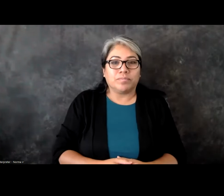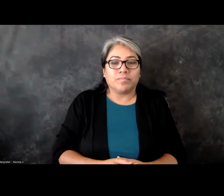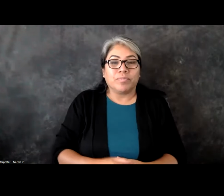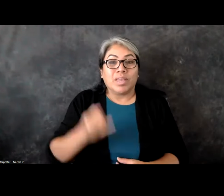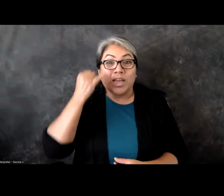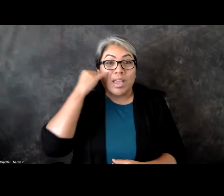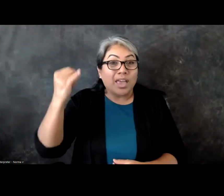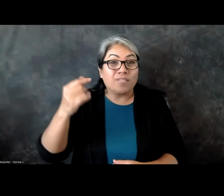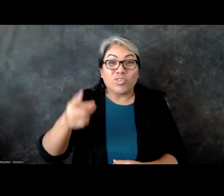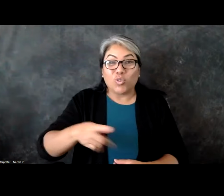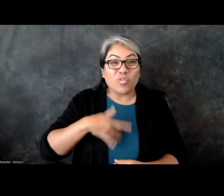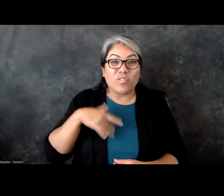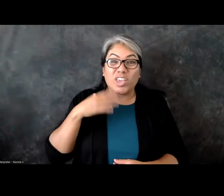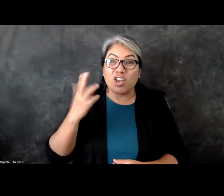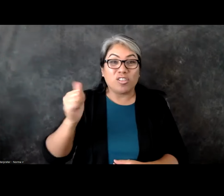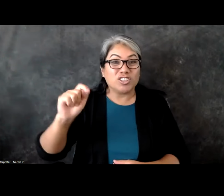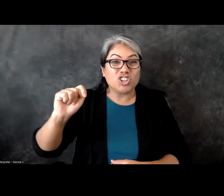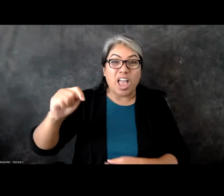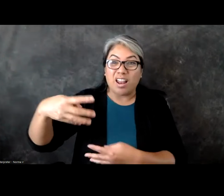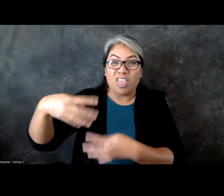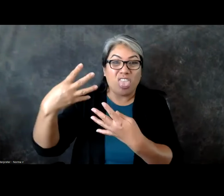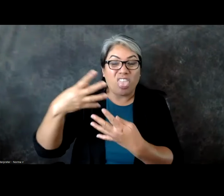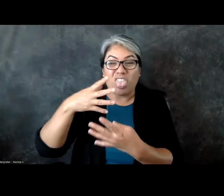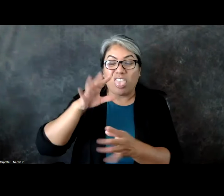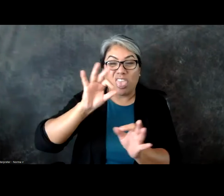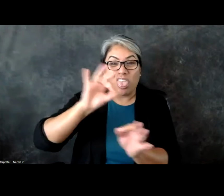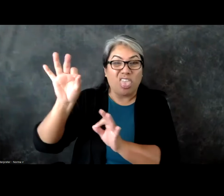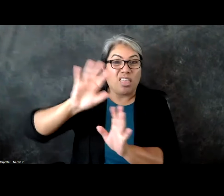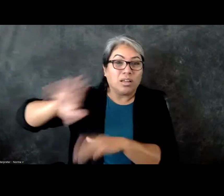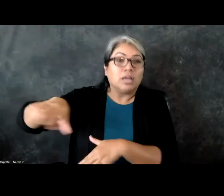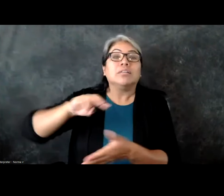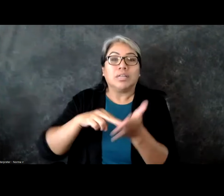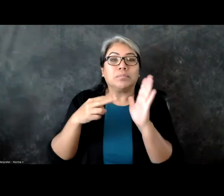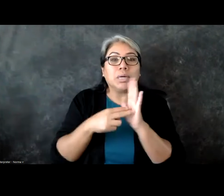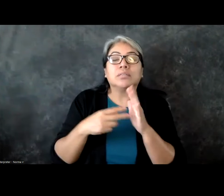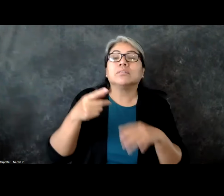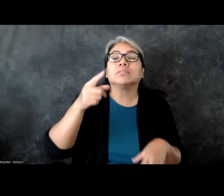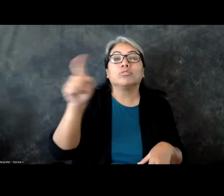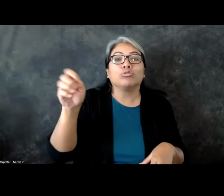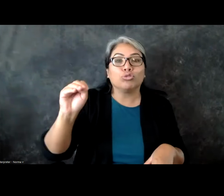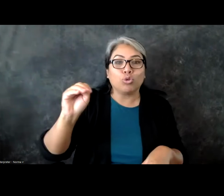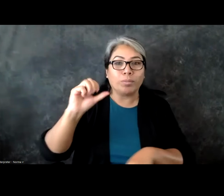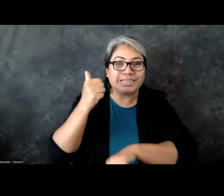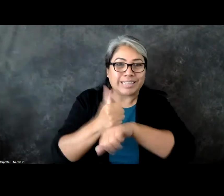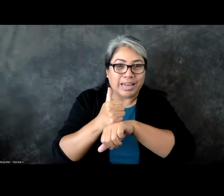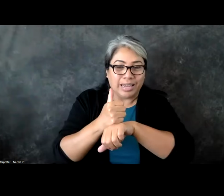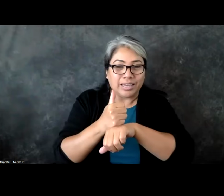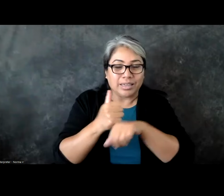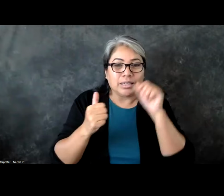out on the call so that people will have access to that information. And if the chat is distracting to you, I would